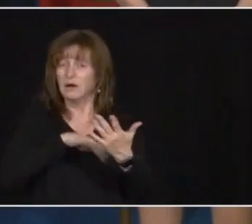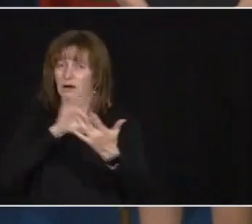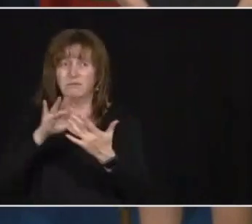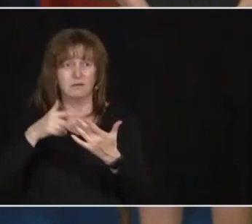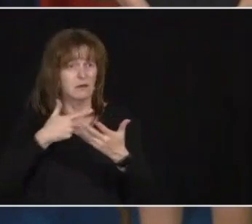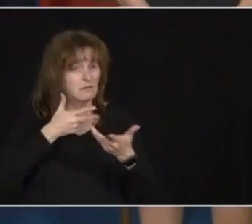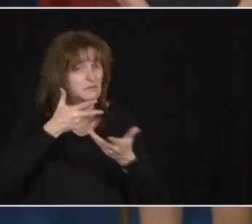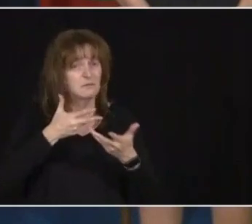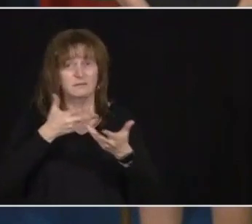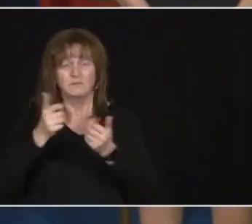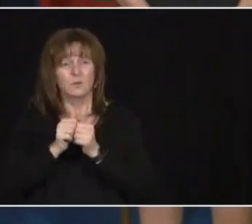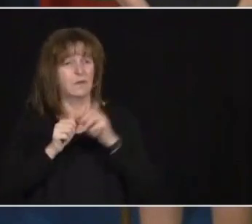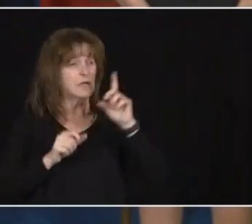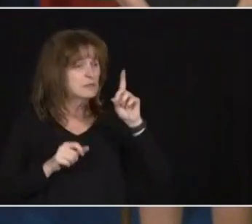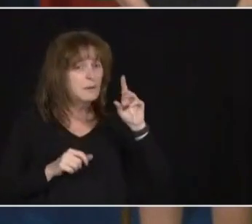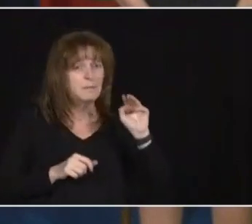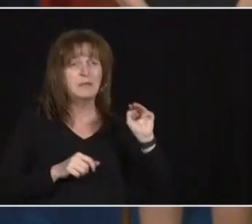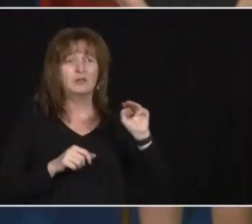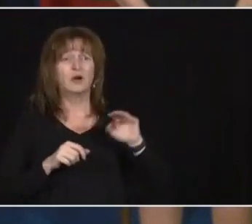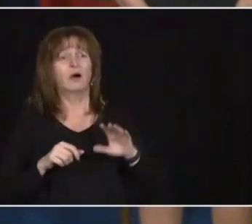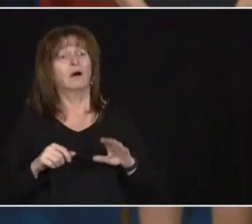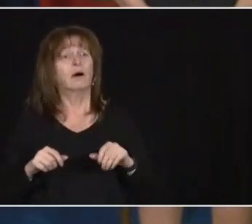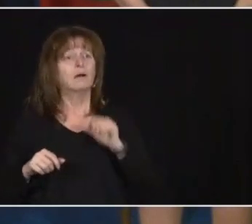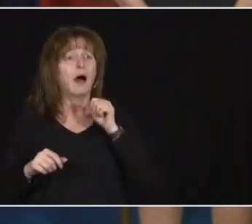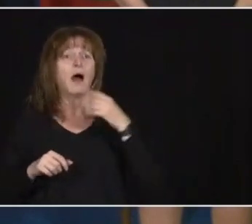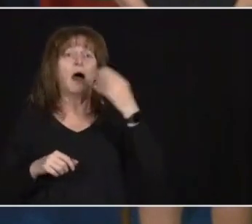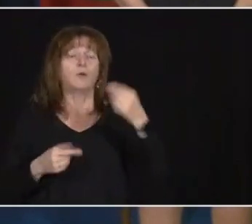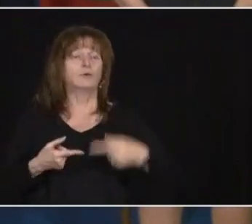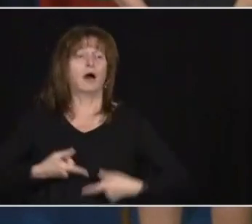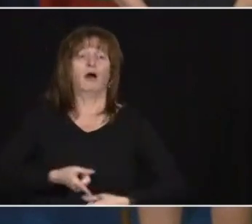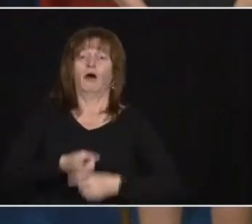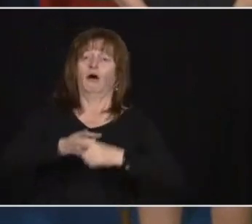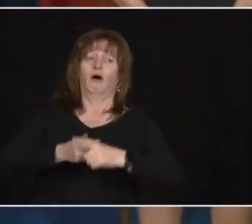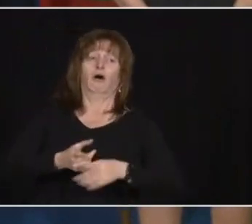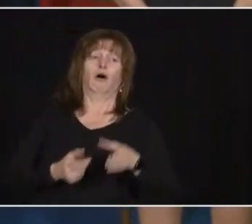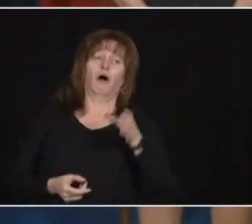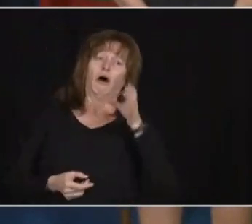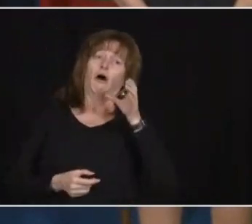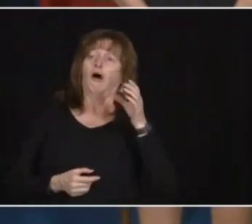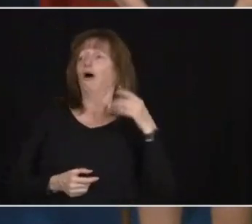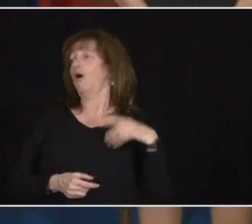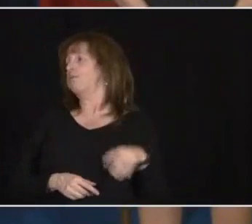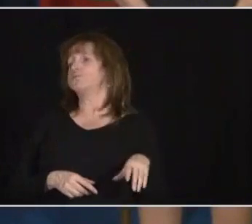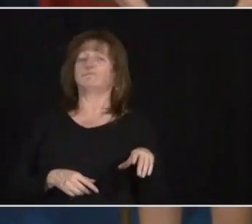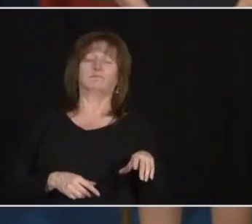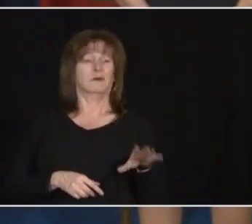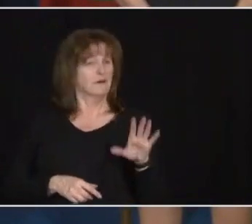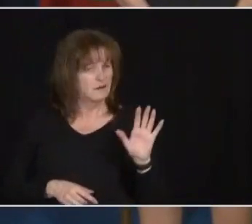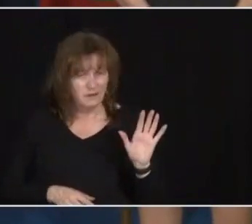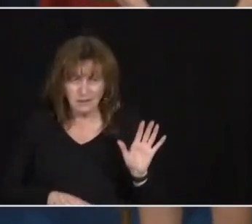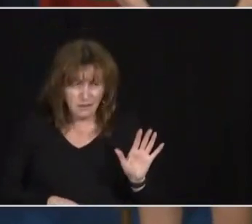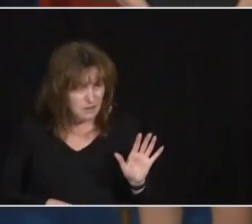margarita in their hands. They're working day in and day out. That's how the government continues to run.